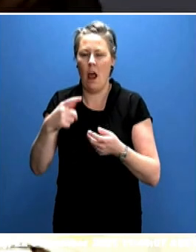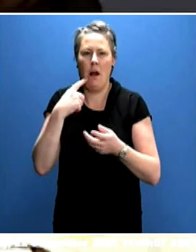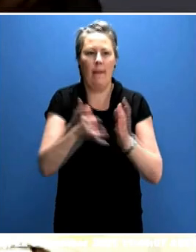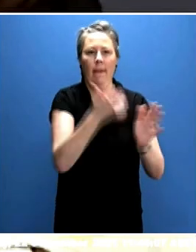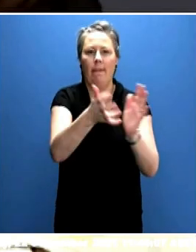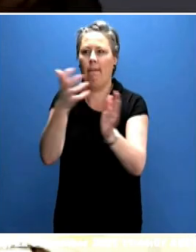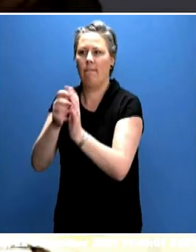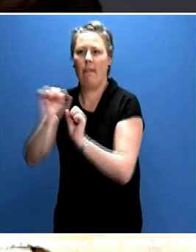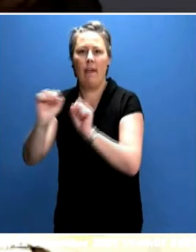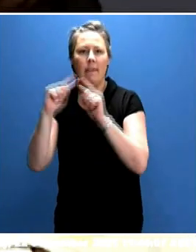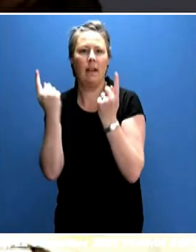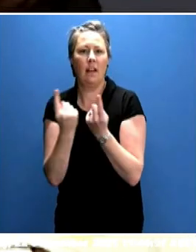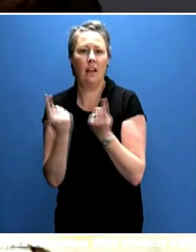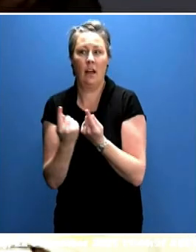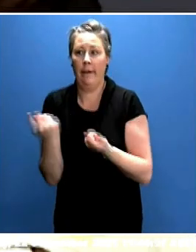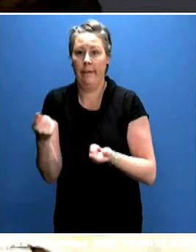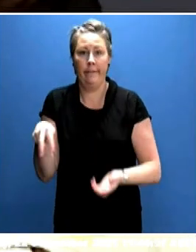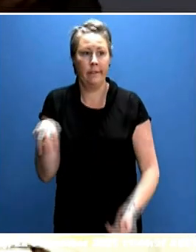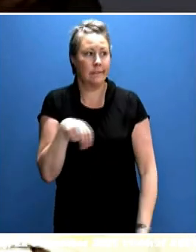So this client is in no man's land.